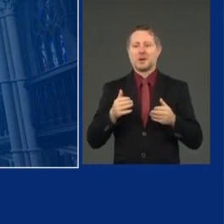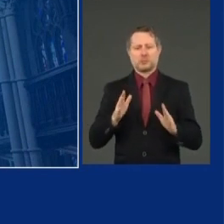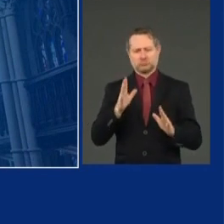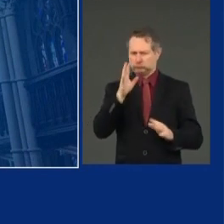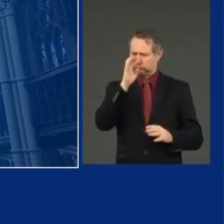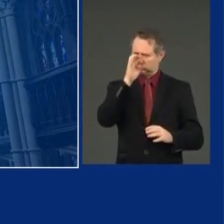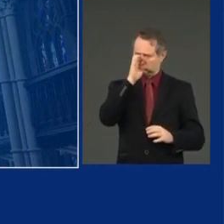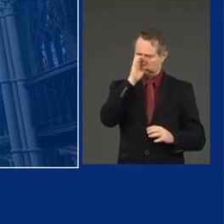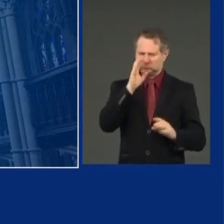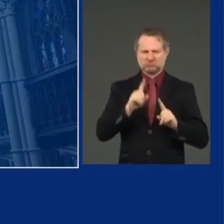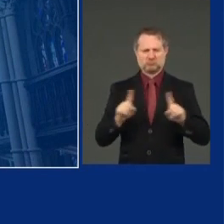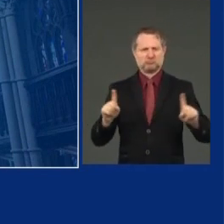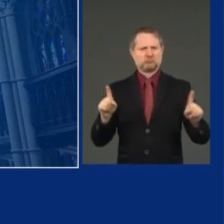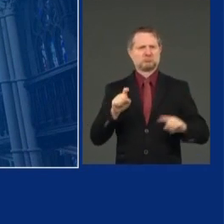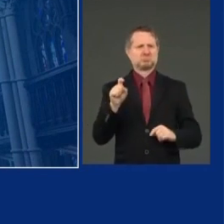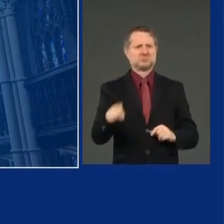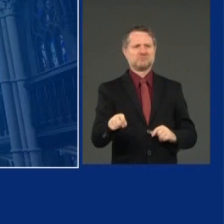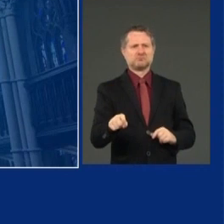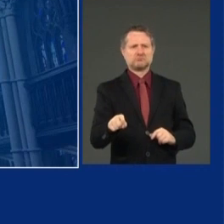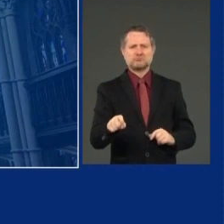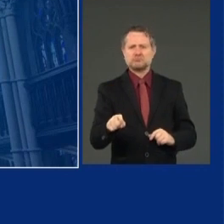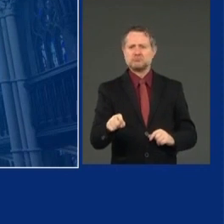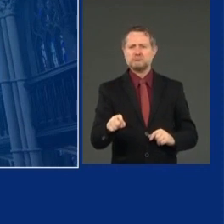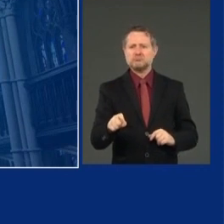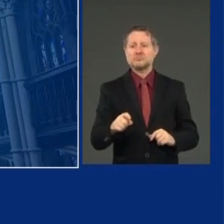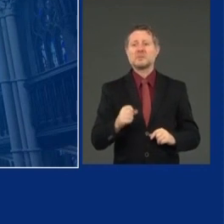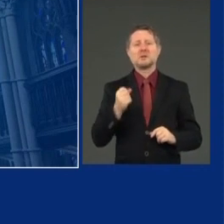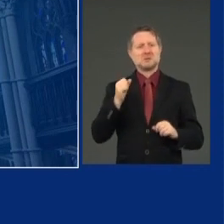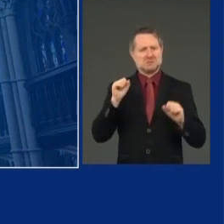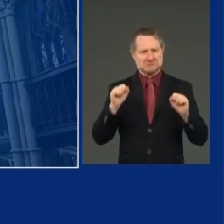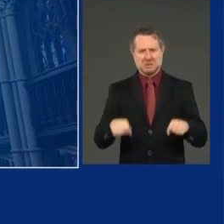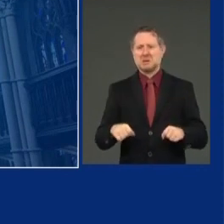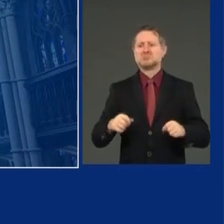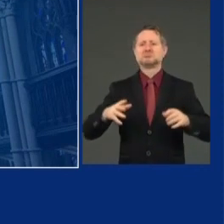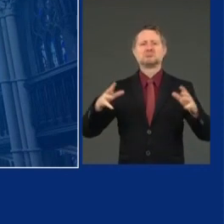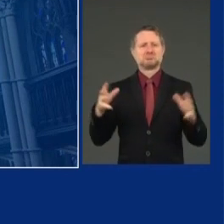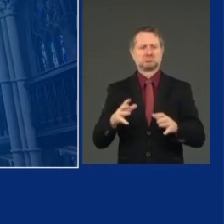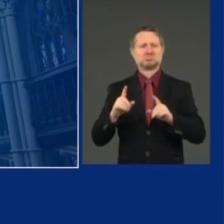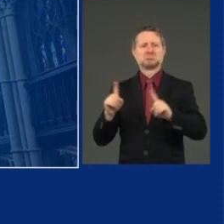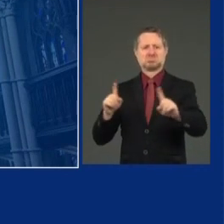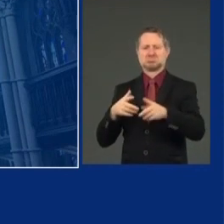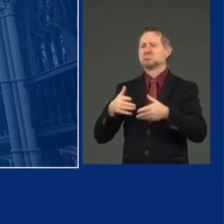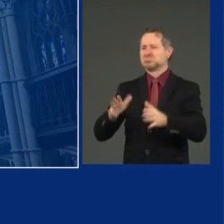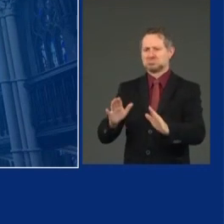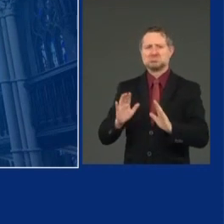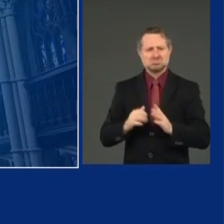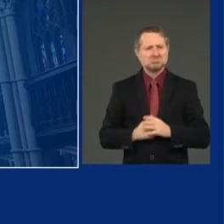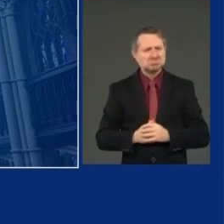INSTITUTIONS. RIGHT NOW THEY CAN HAVE UP TO